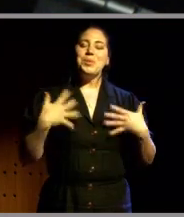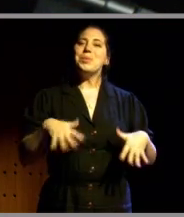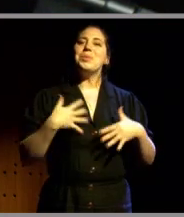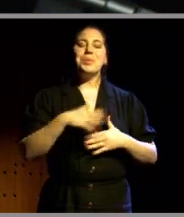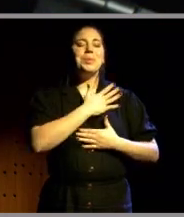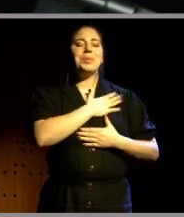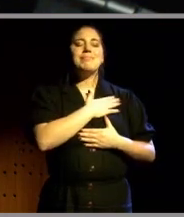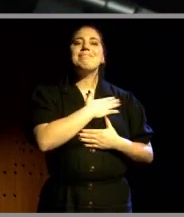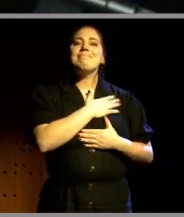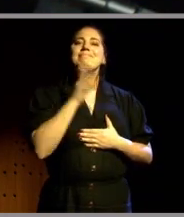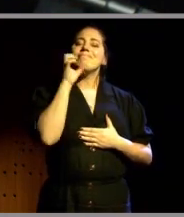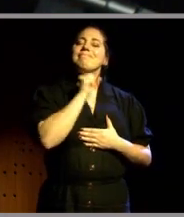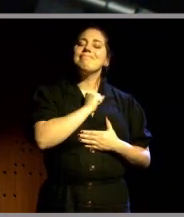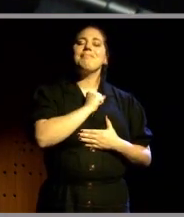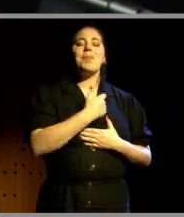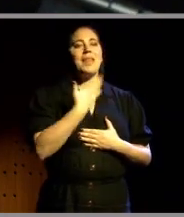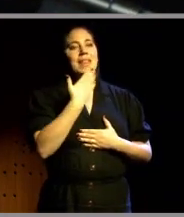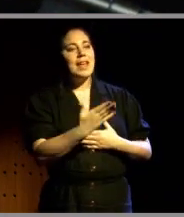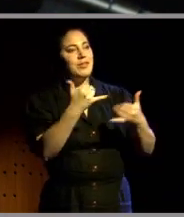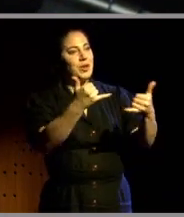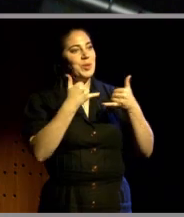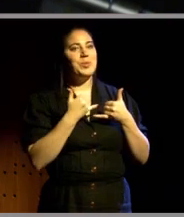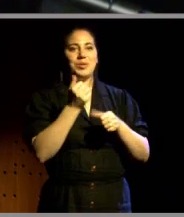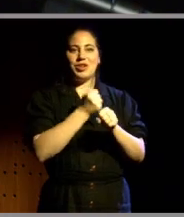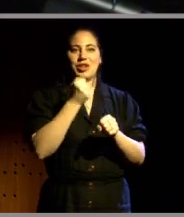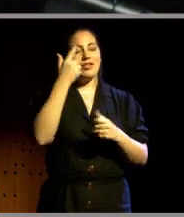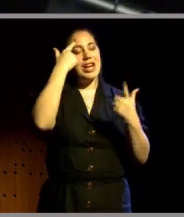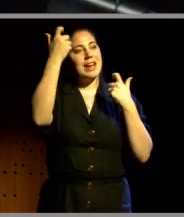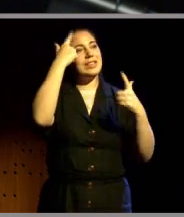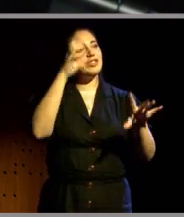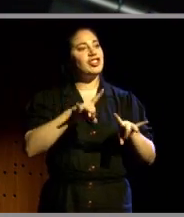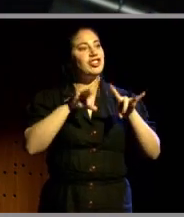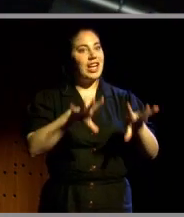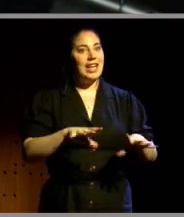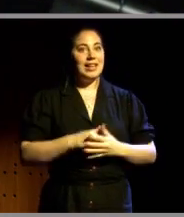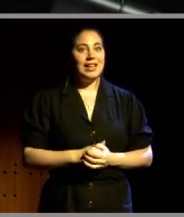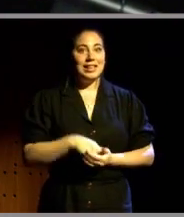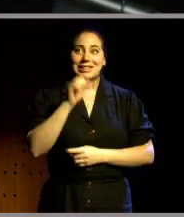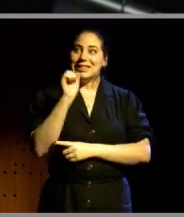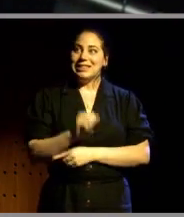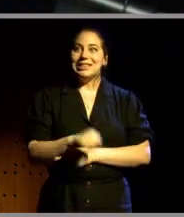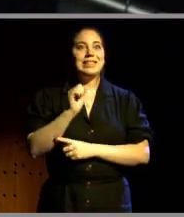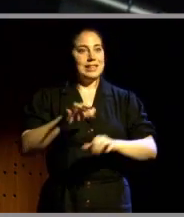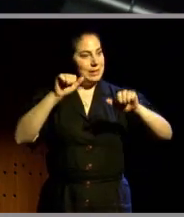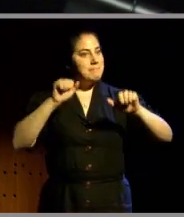this award from Creative Australia. This recognition not only affirms my dedication and passion for opera,